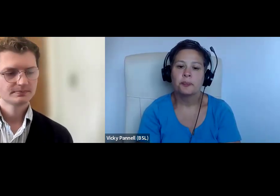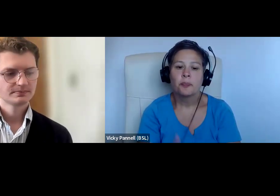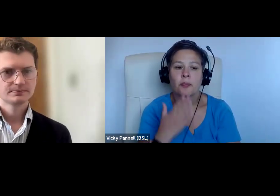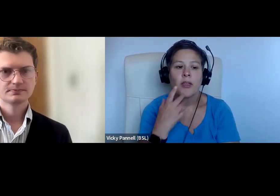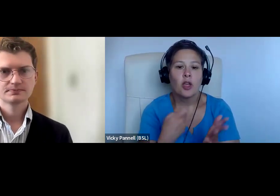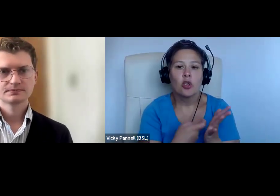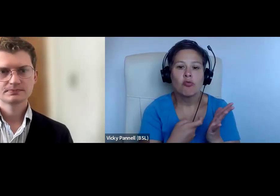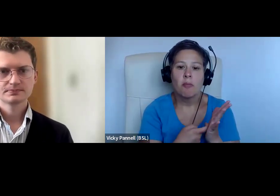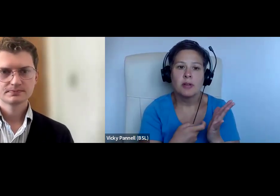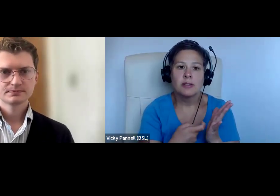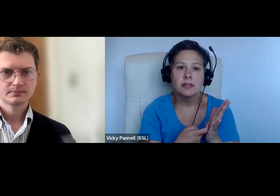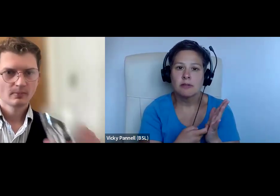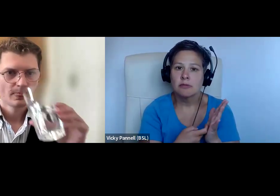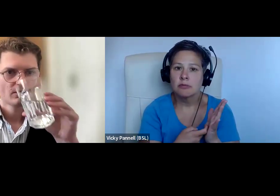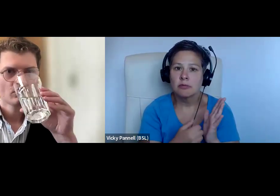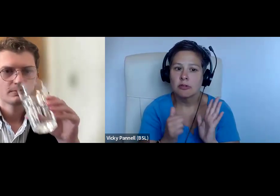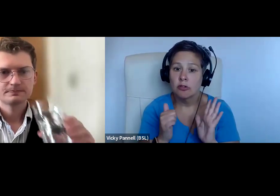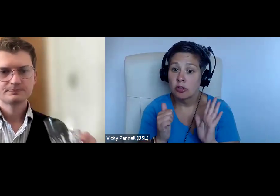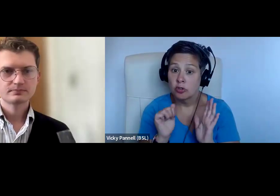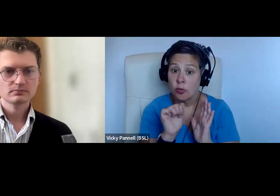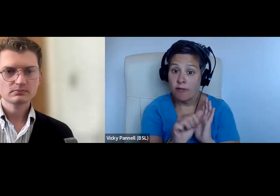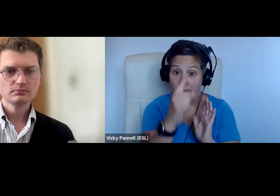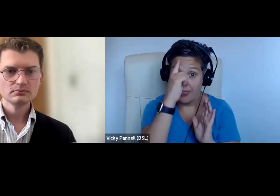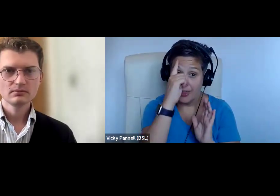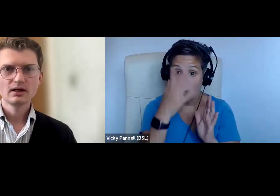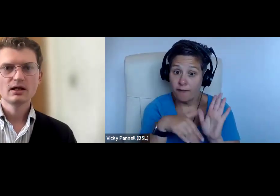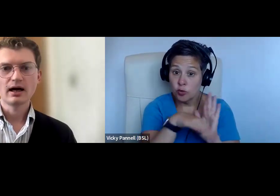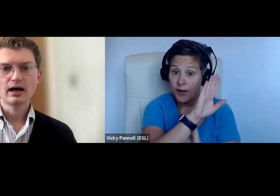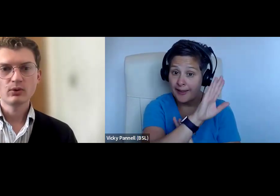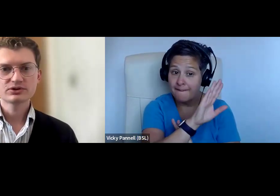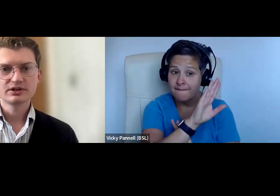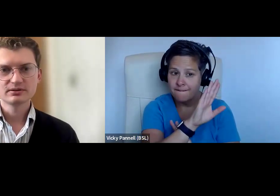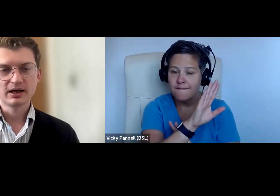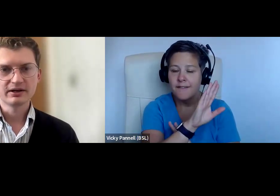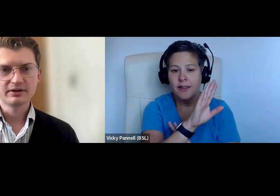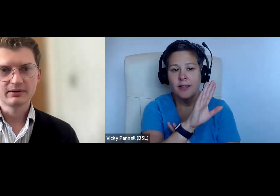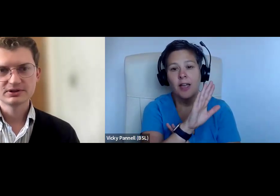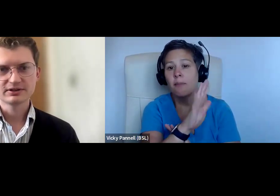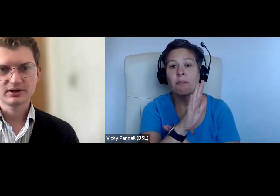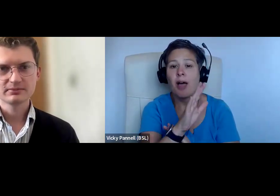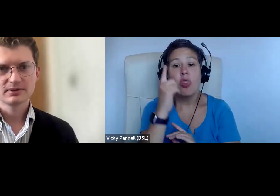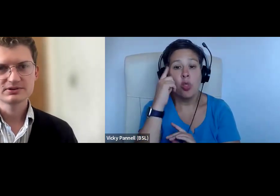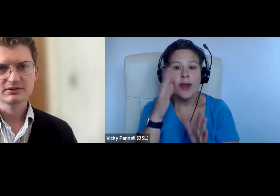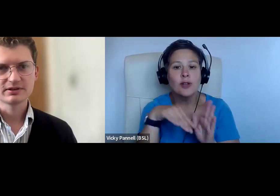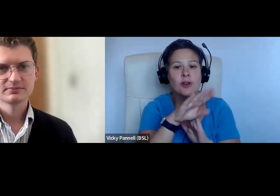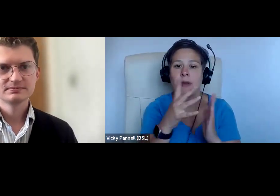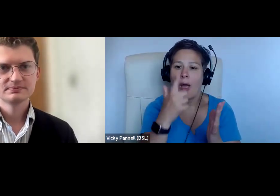Maybe if we are able to go to, to Clive now then, and then we could do questions for everyone at the end, that might make more sense,